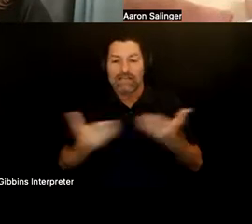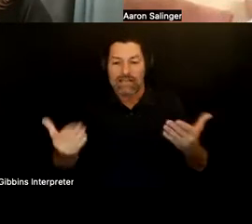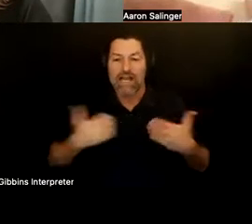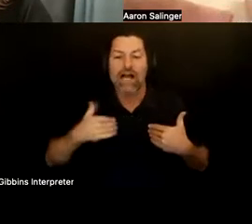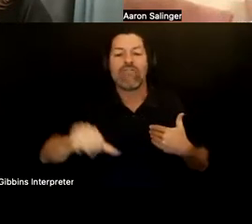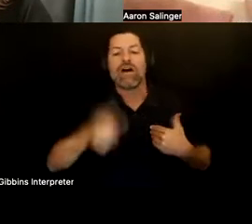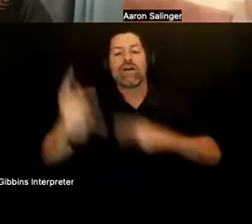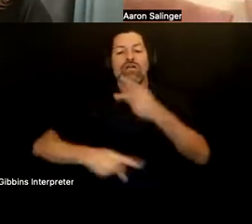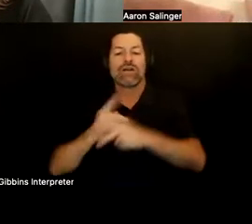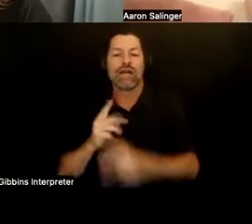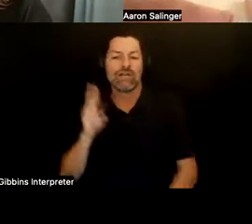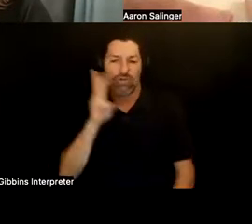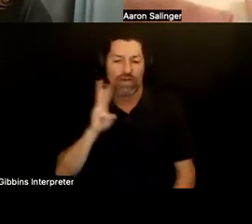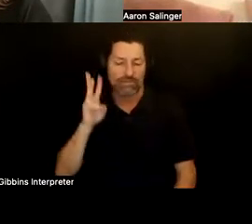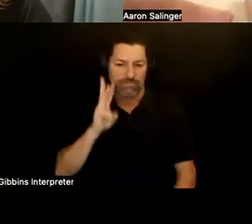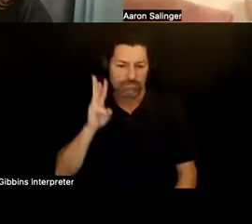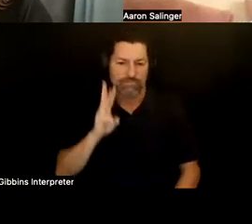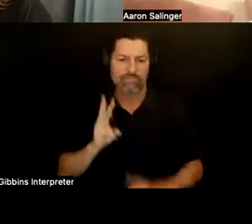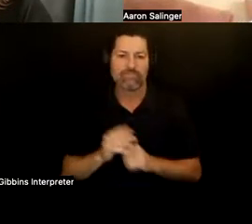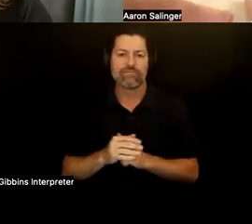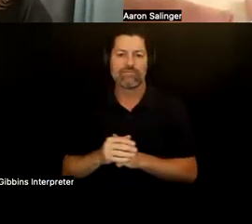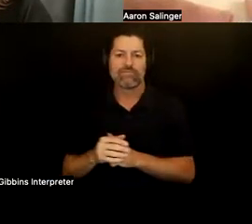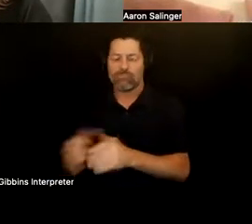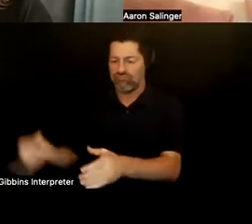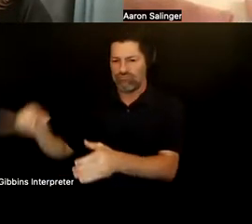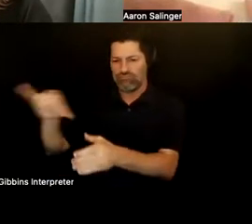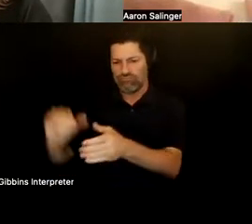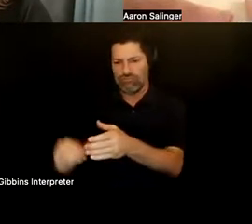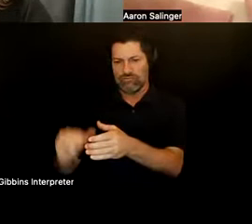wine on the table which is filled with 19:49:11 wine, and not touched by anybody